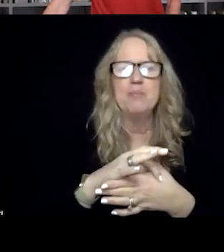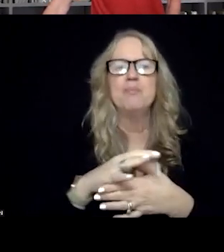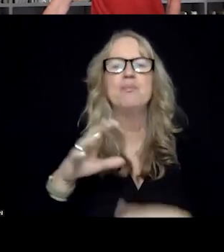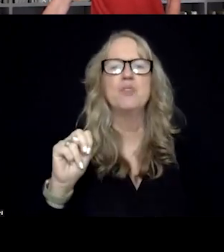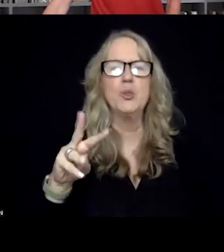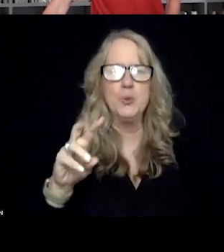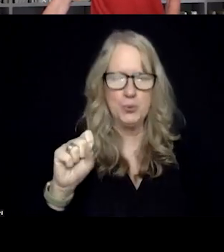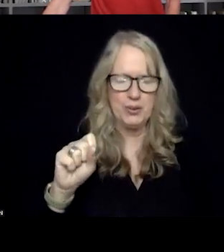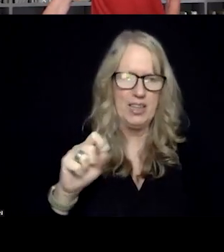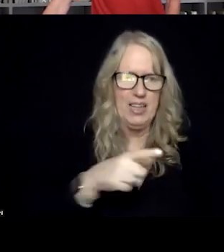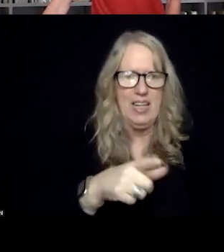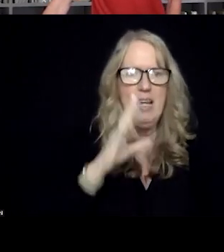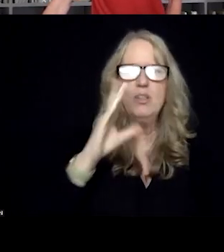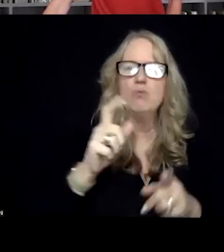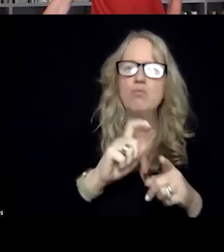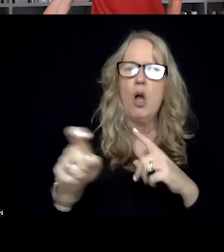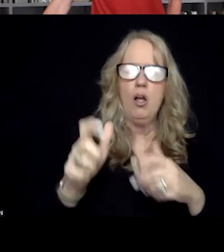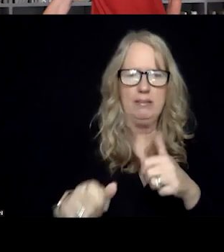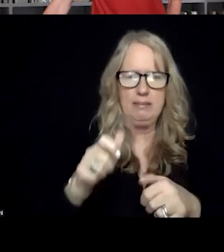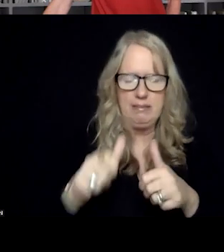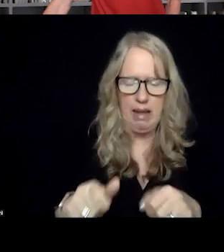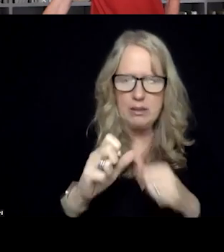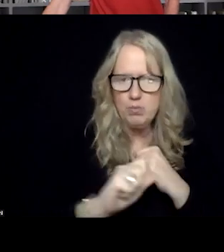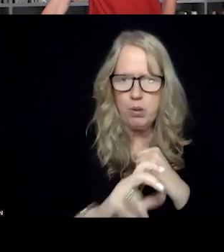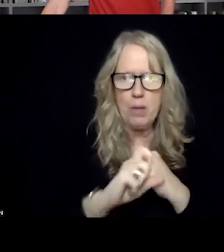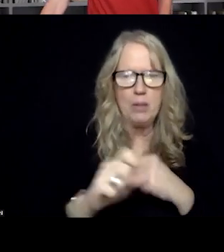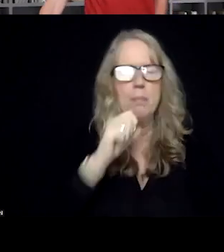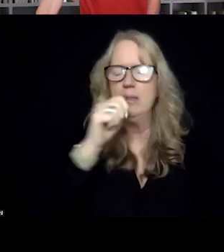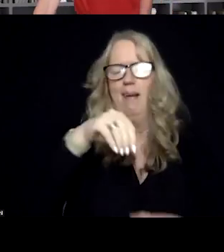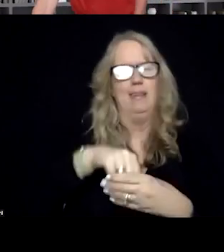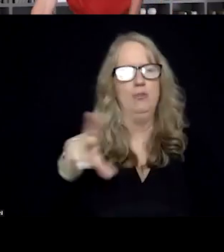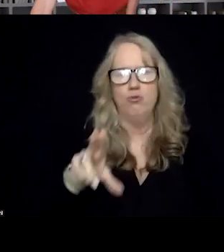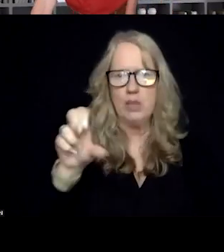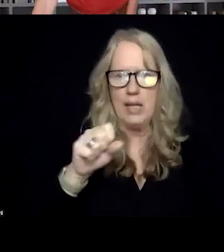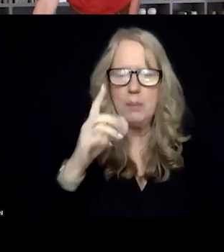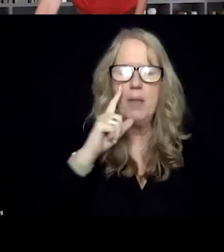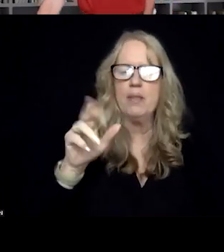THIS IS CALL 988 PROMOTIONAL. THIS IS IN BRITISH COLOMBIA.